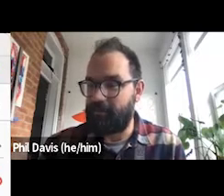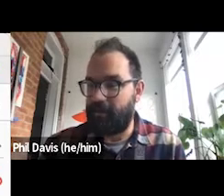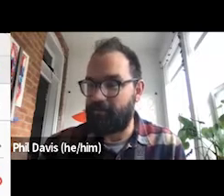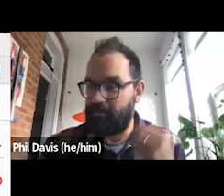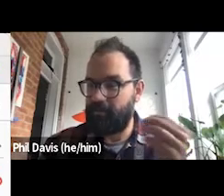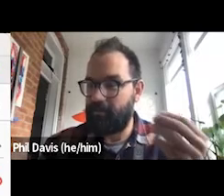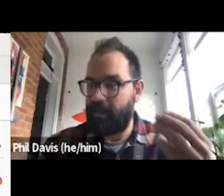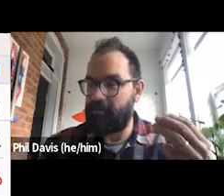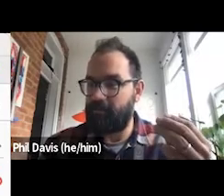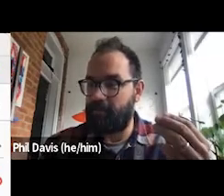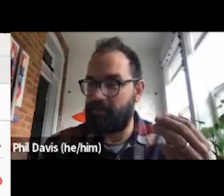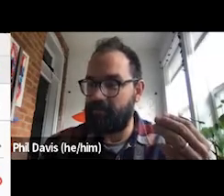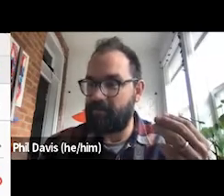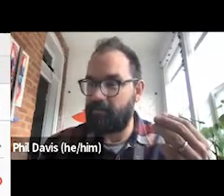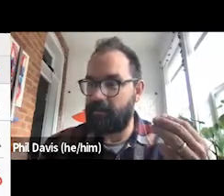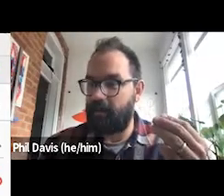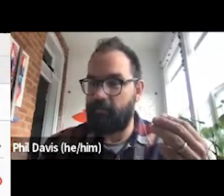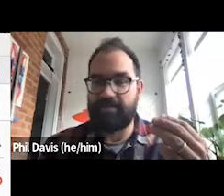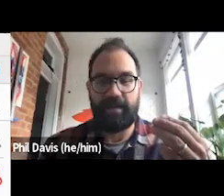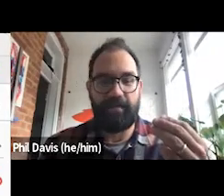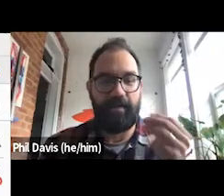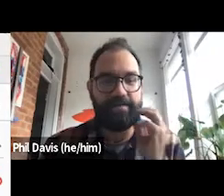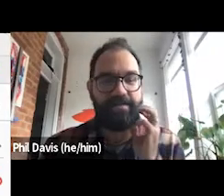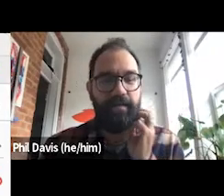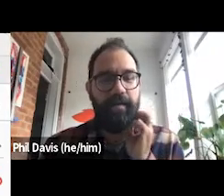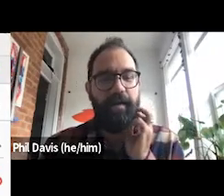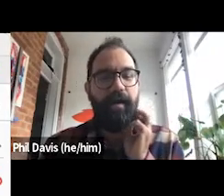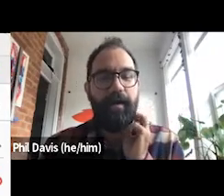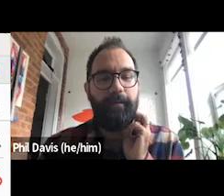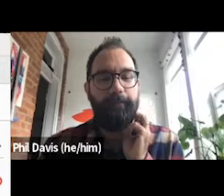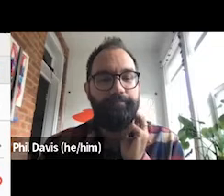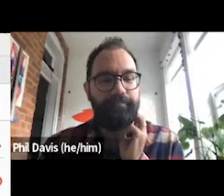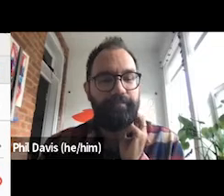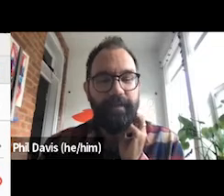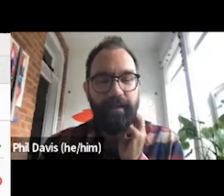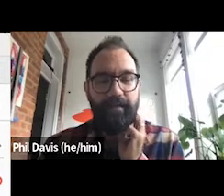out that detail and how much that costs.